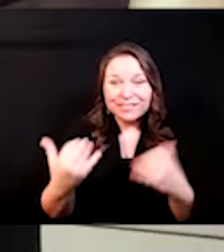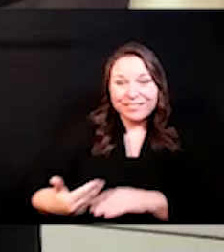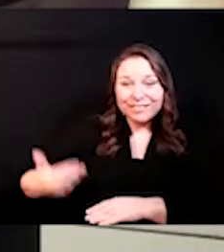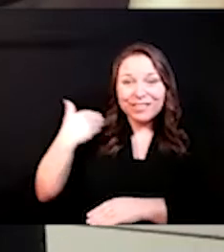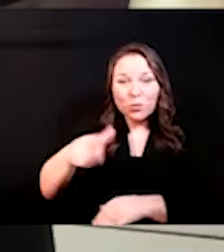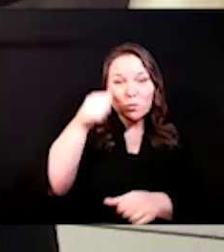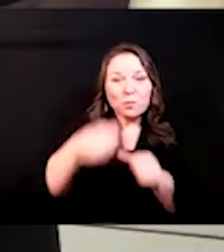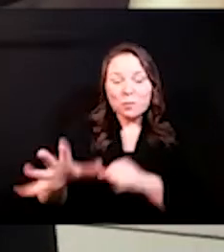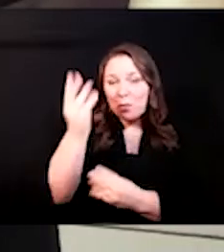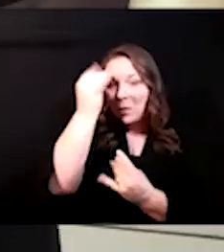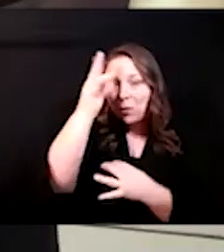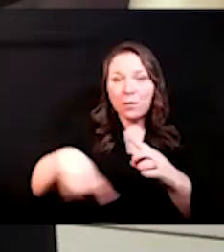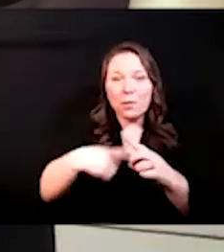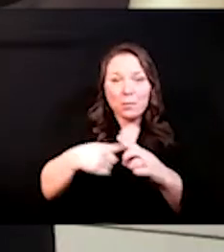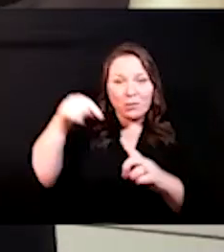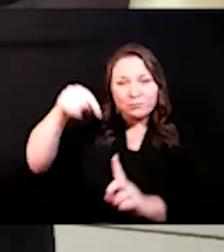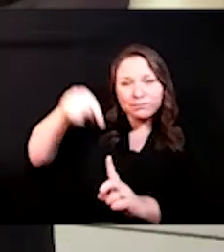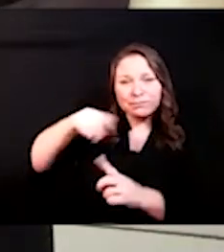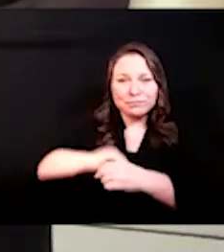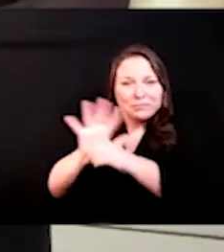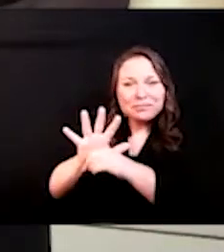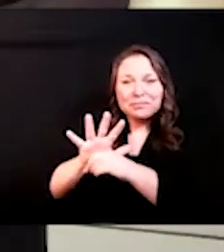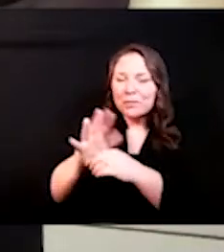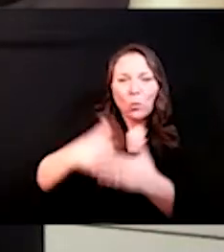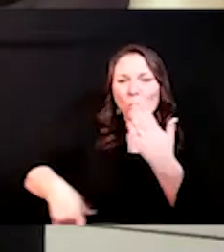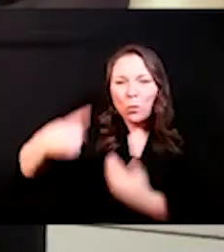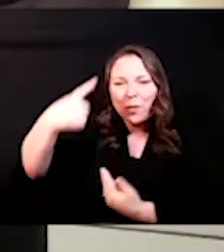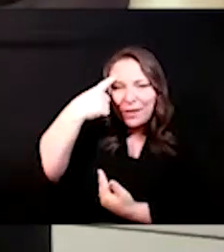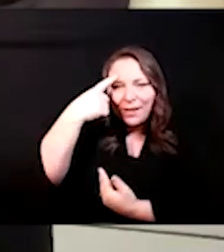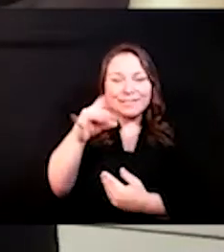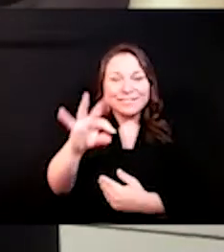REMEMBER WHAT YOUR THOUGHTS WERE ABOUT THIS-- ABOUT THE